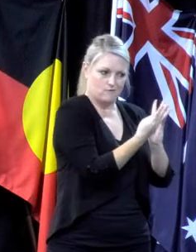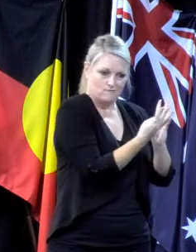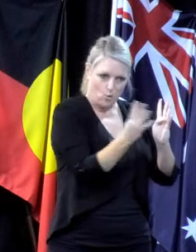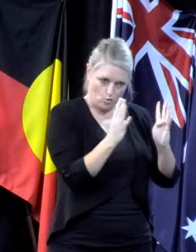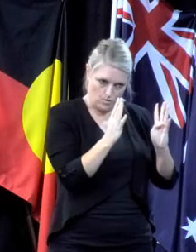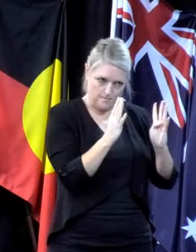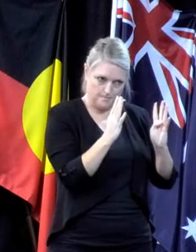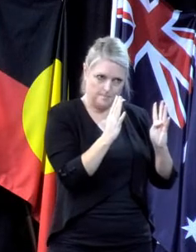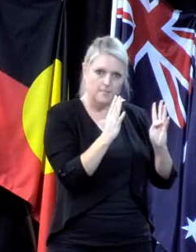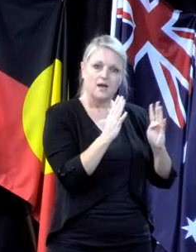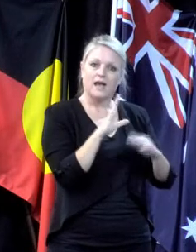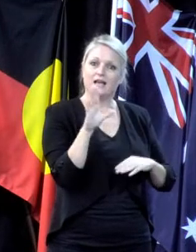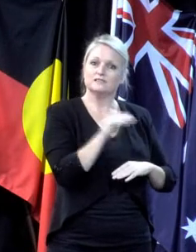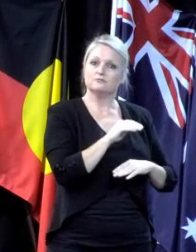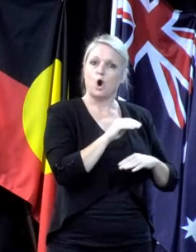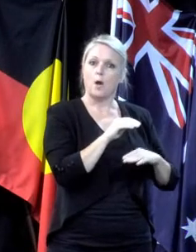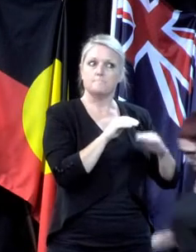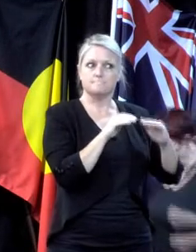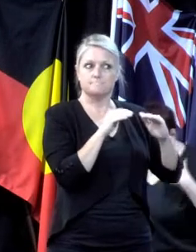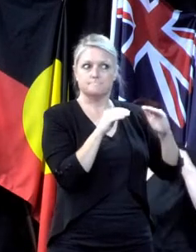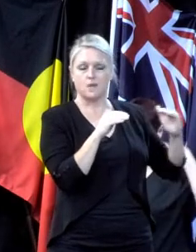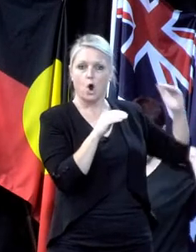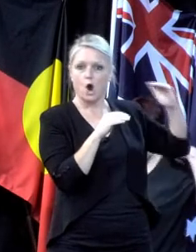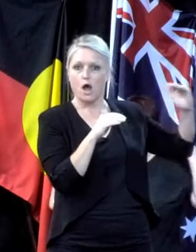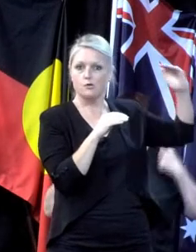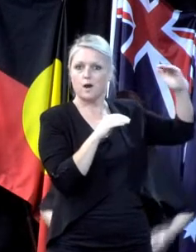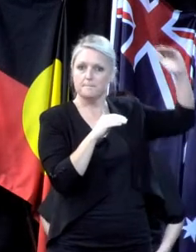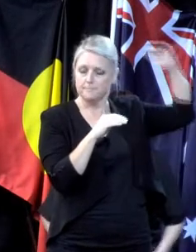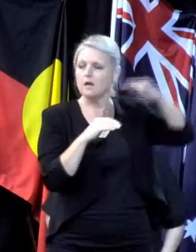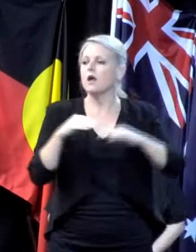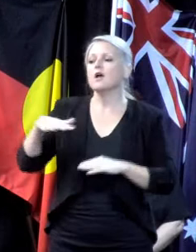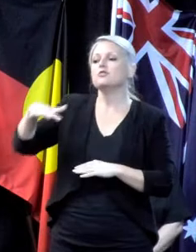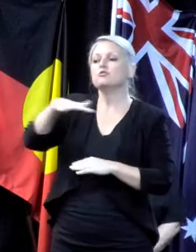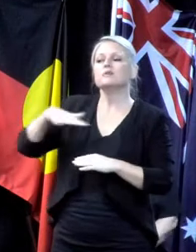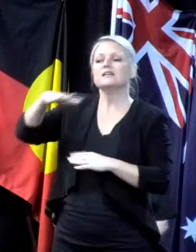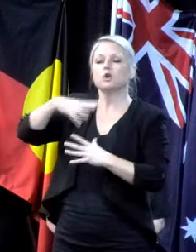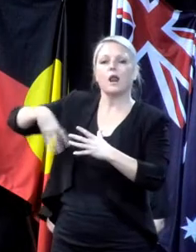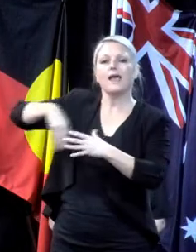that comes from higher up the hierarchy. The regional inclusion coach commenced those, correct.